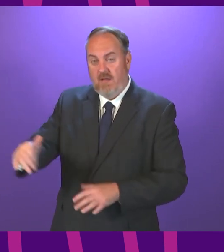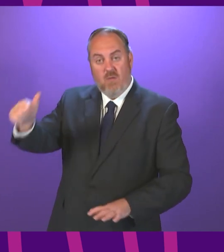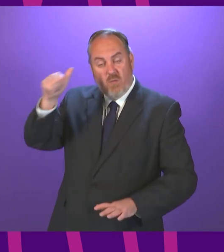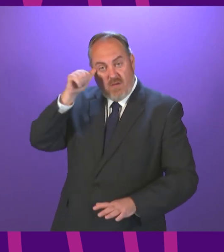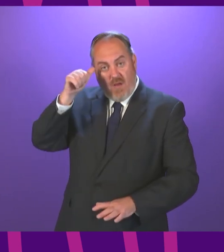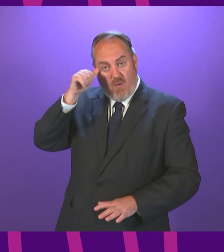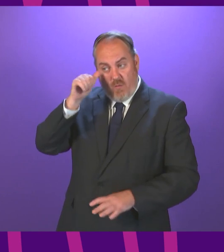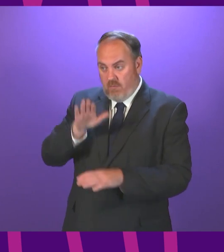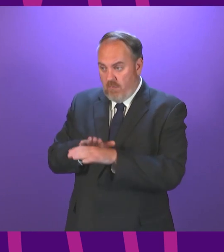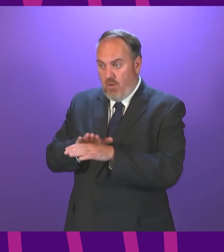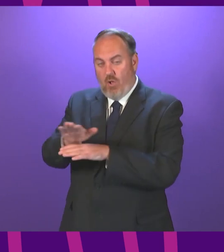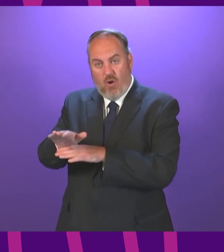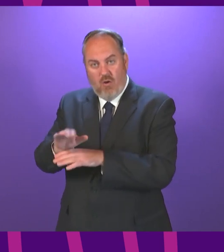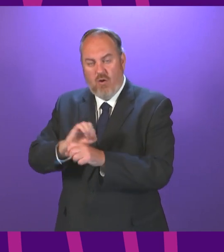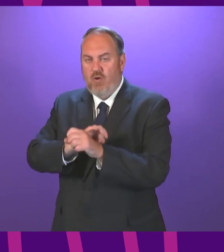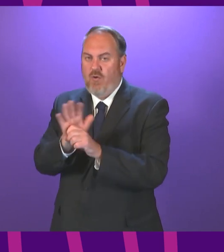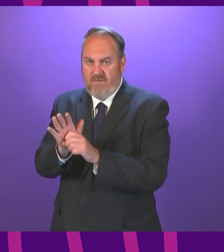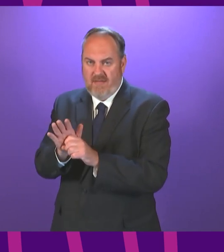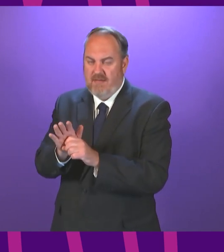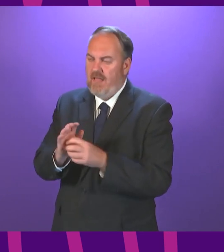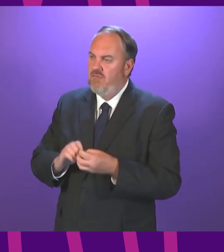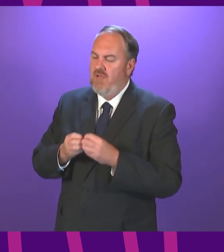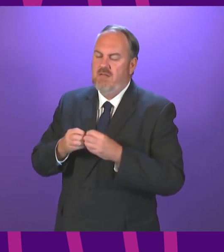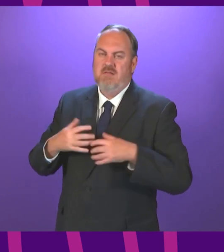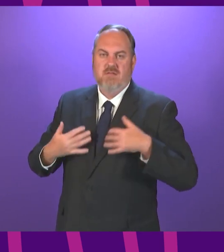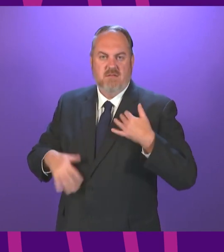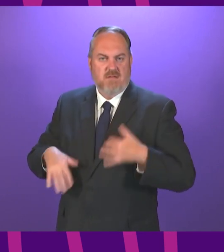in the future, which would cause misery for individuals and put huge pressure on our NHS.